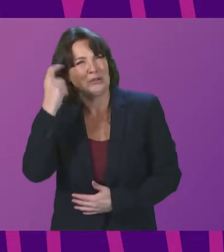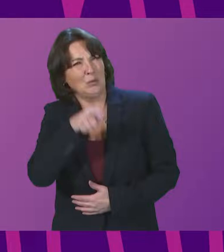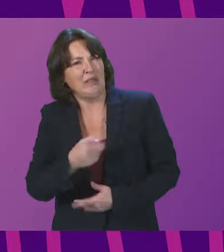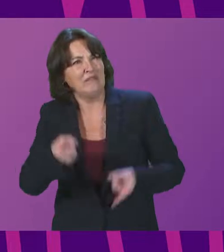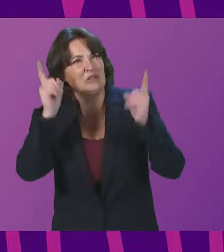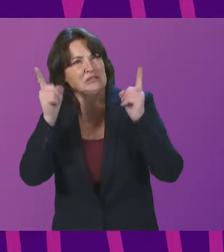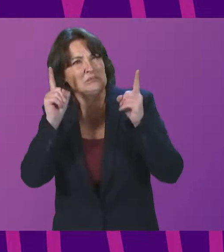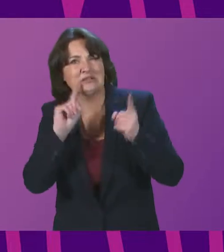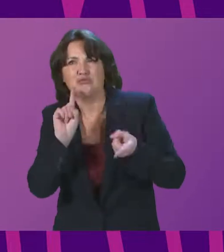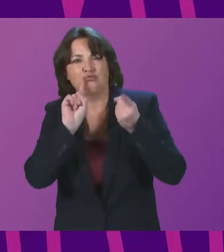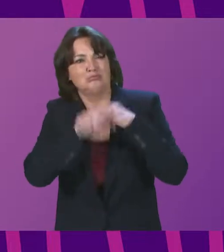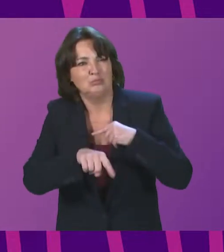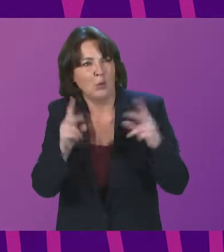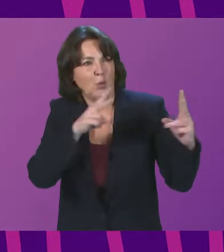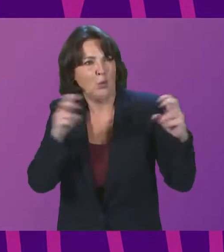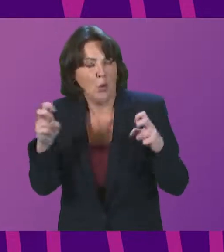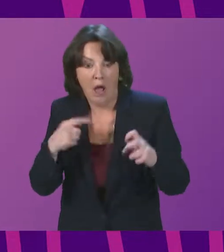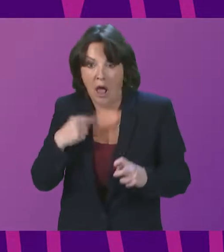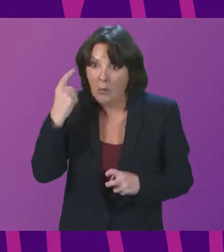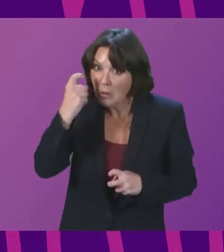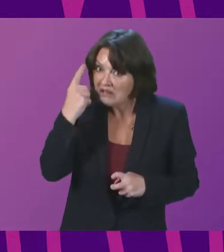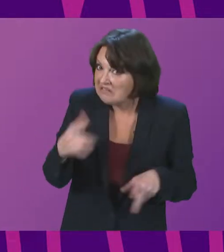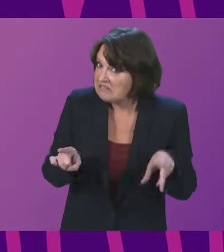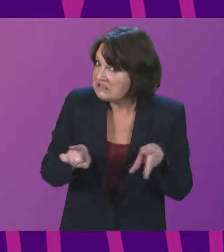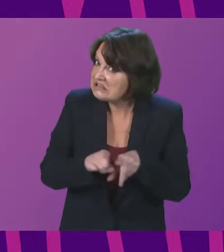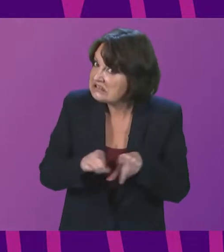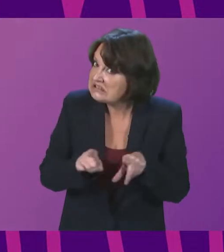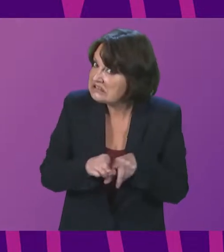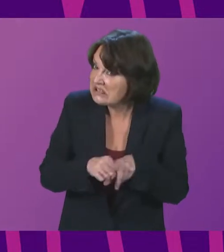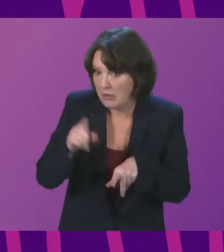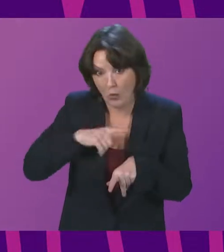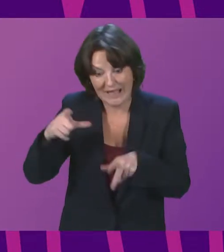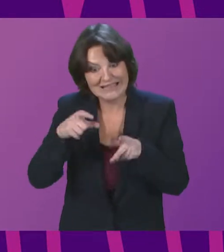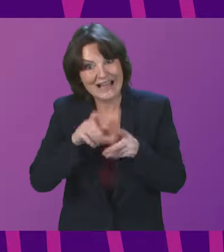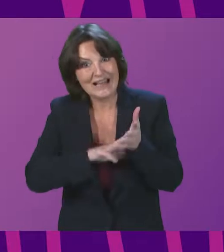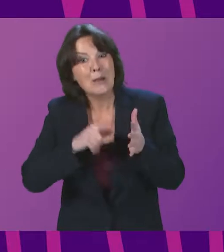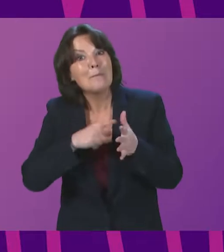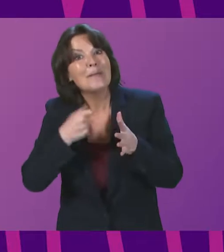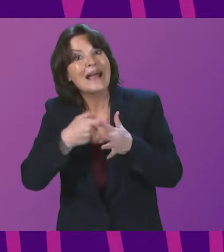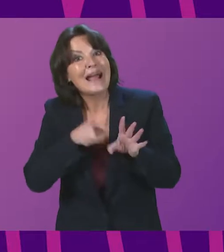similar supportive quotes when Derek Mackay issued many of the same points in his economic plan or for previous economic plans.